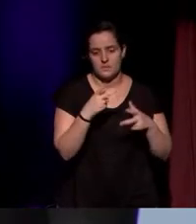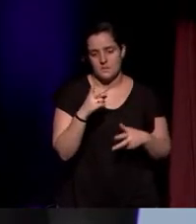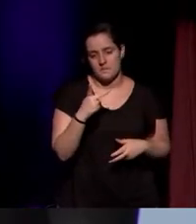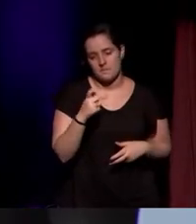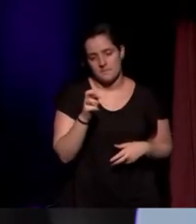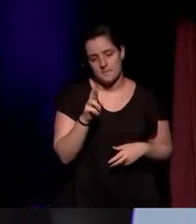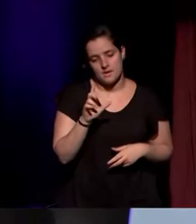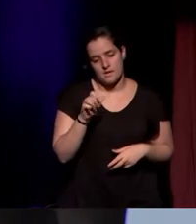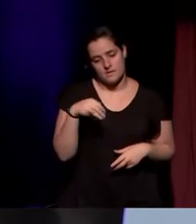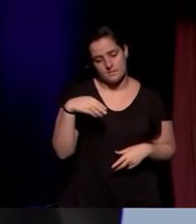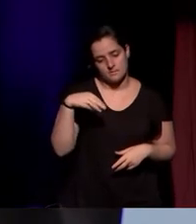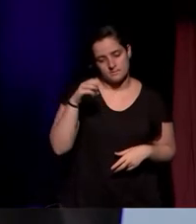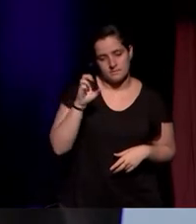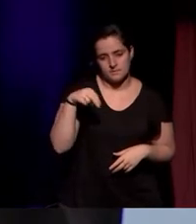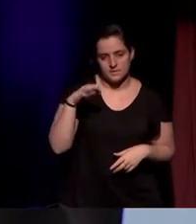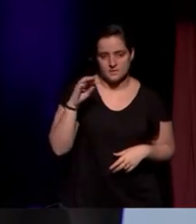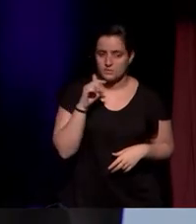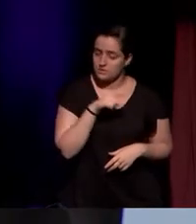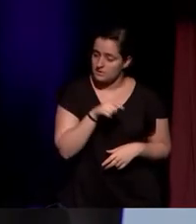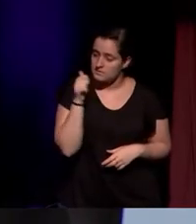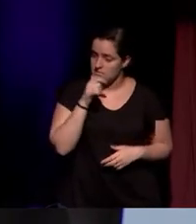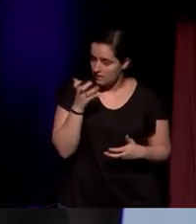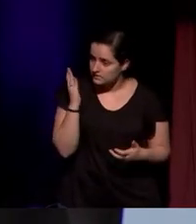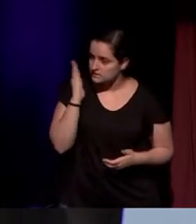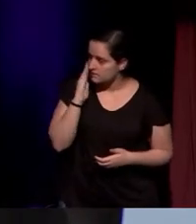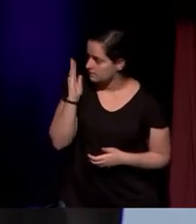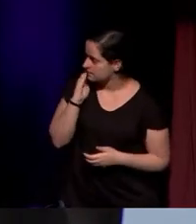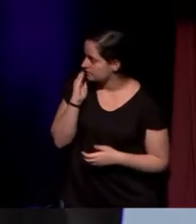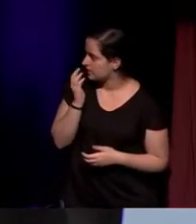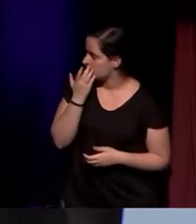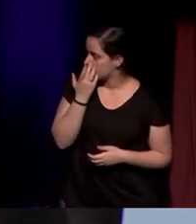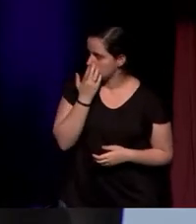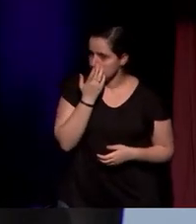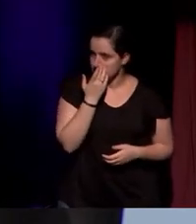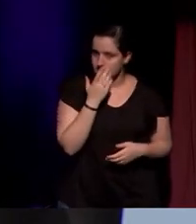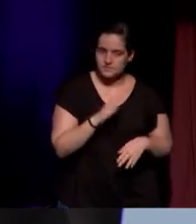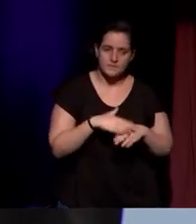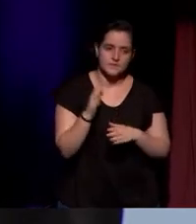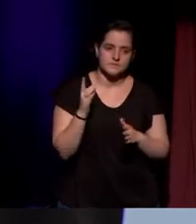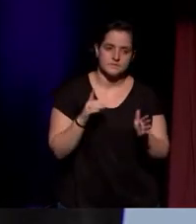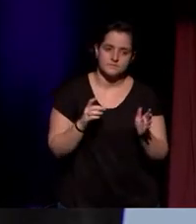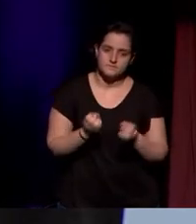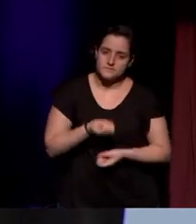She wanted to know, she wanted more information.